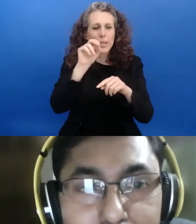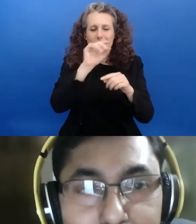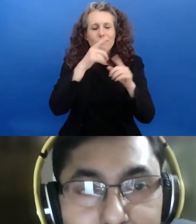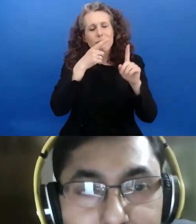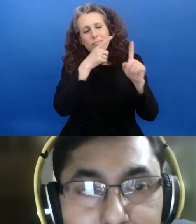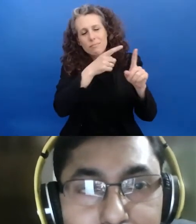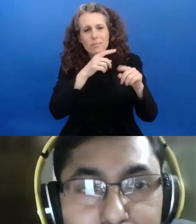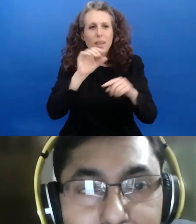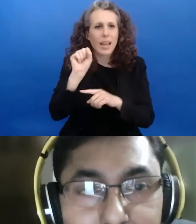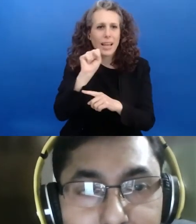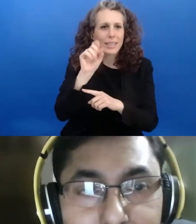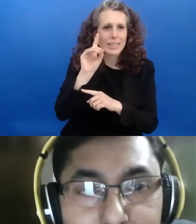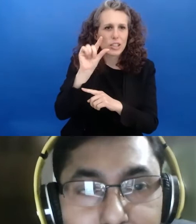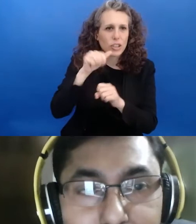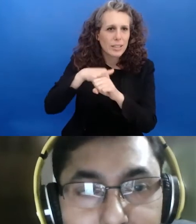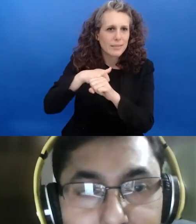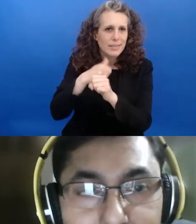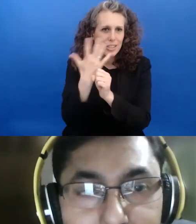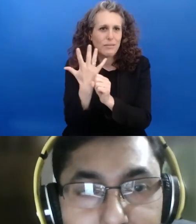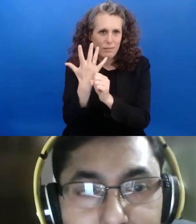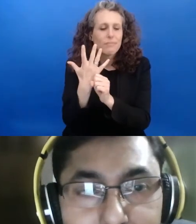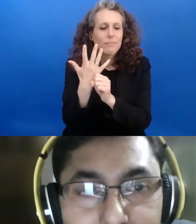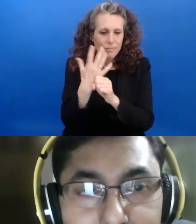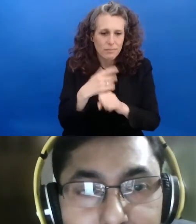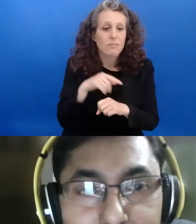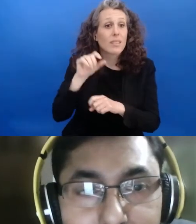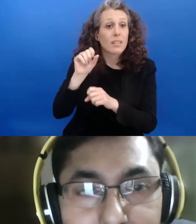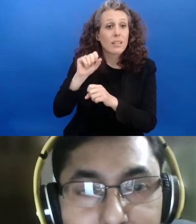and since the adoption of the sustainable development goals